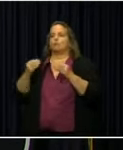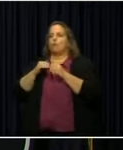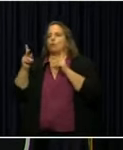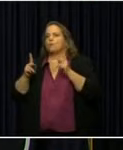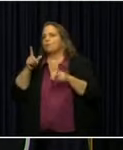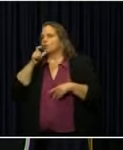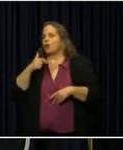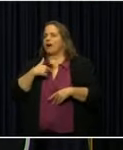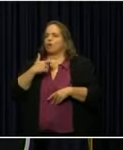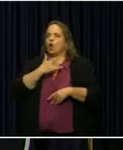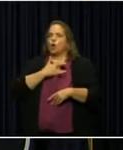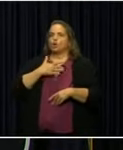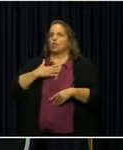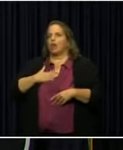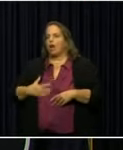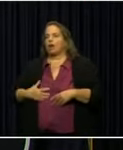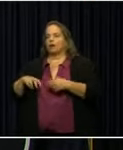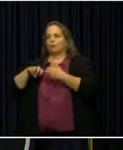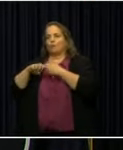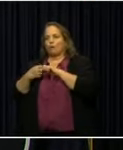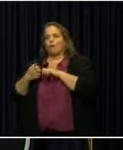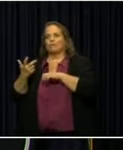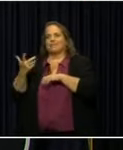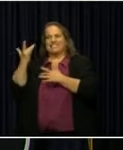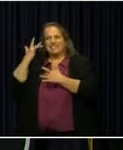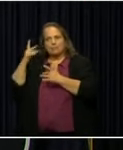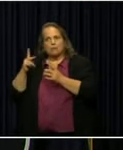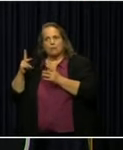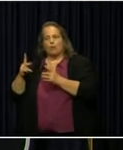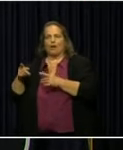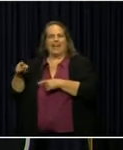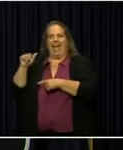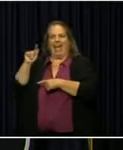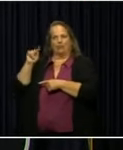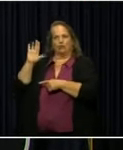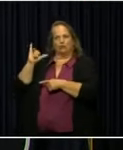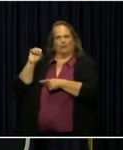THEY WOULD NORMALLY BE BECAUSE